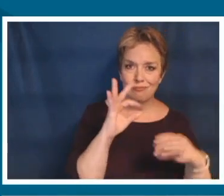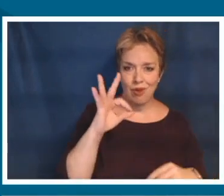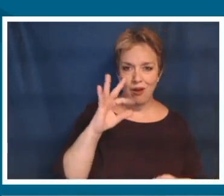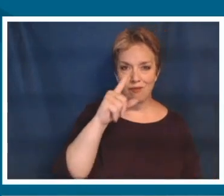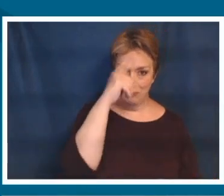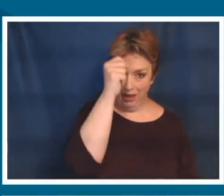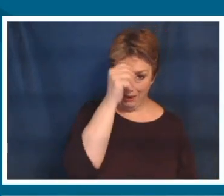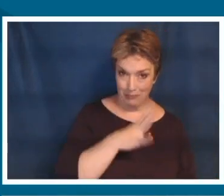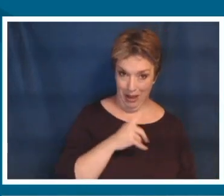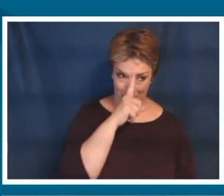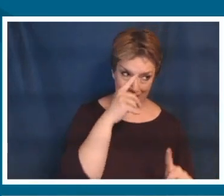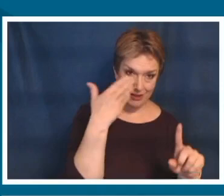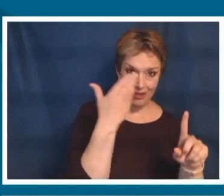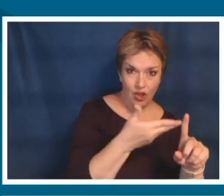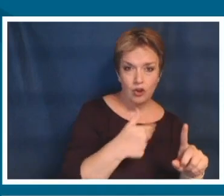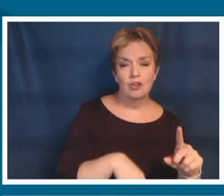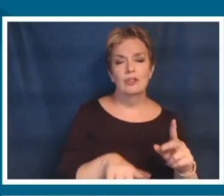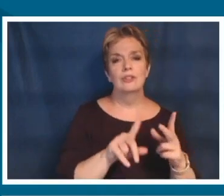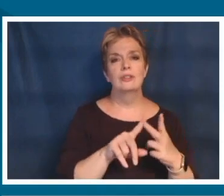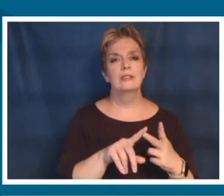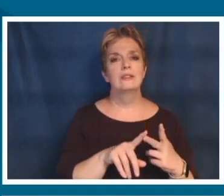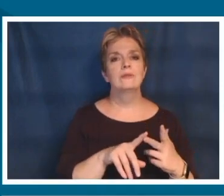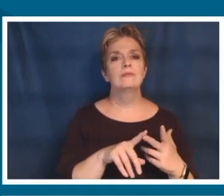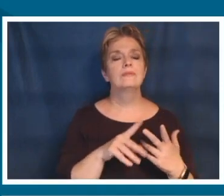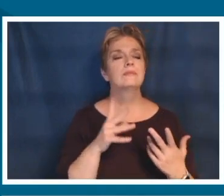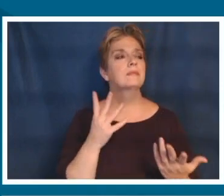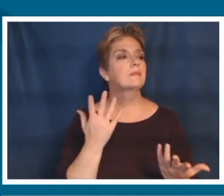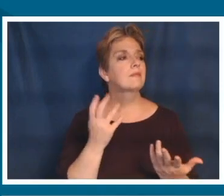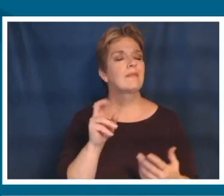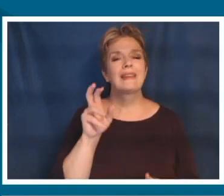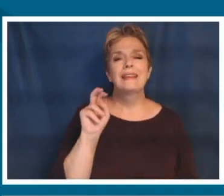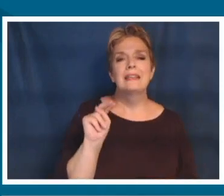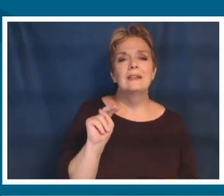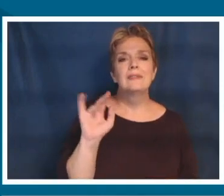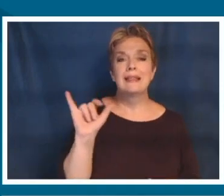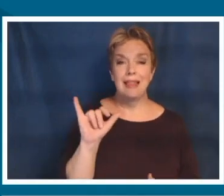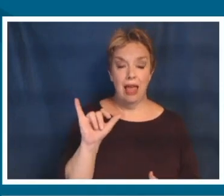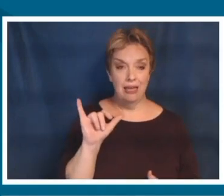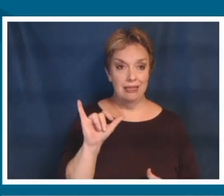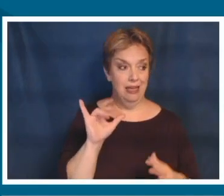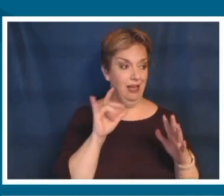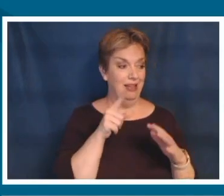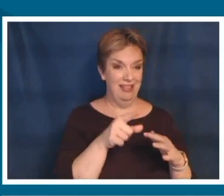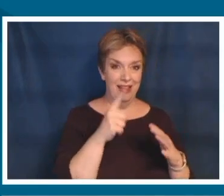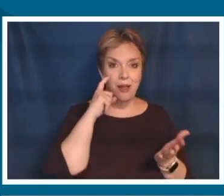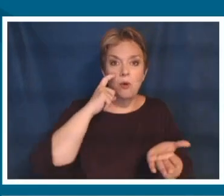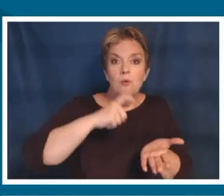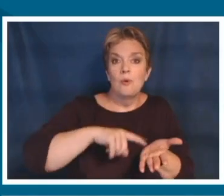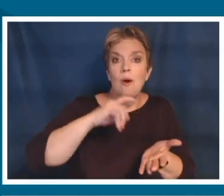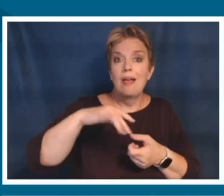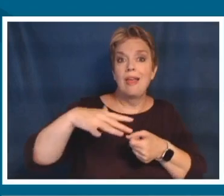even things like the city picking up trash in the neighborhood